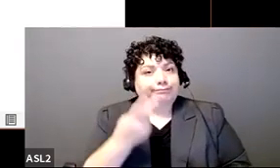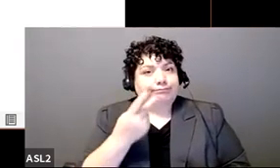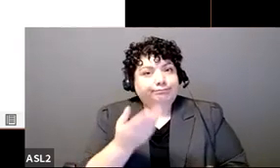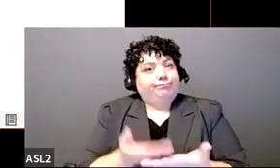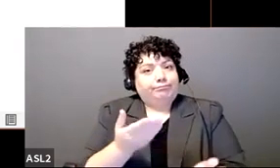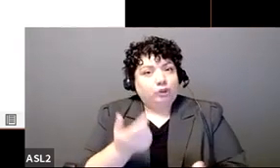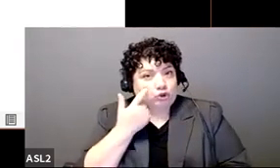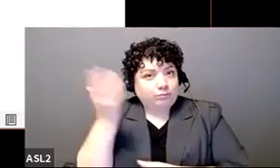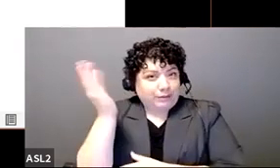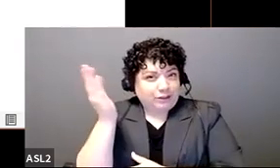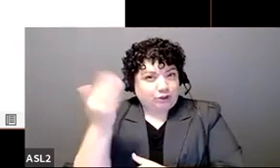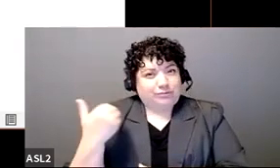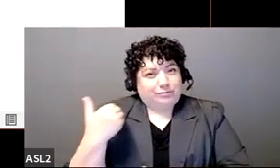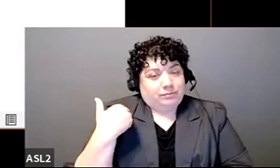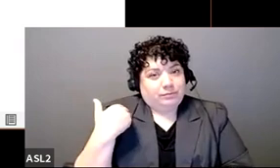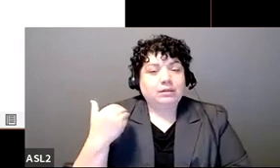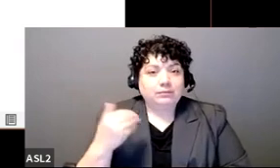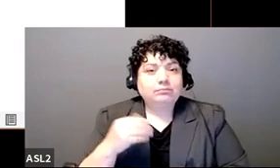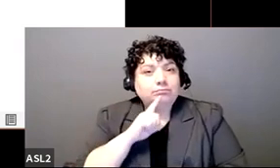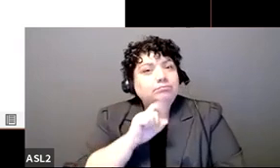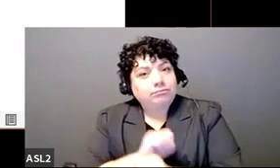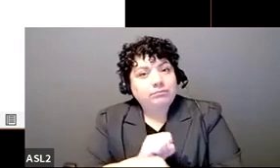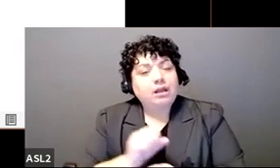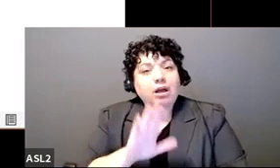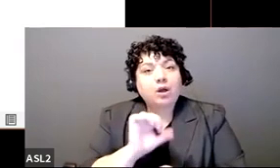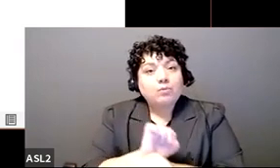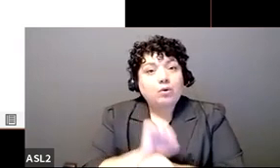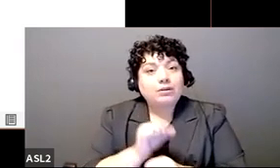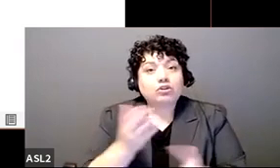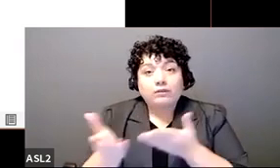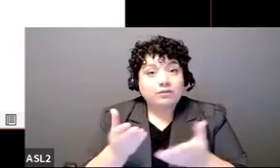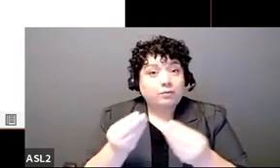I just attended that this is often employment service providers but it might be other community